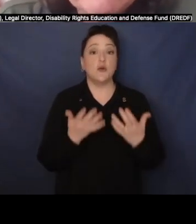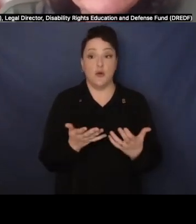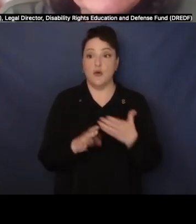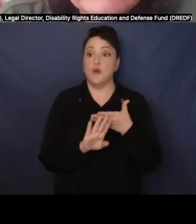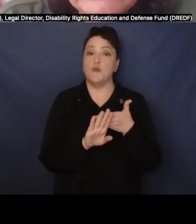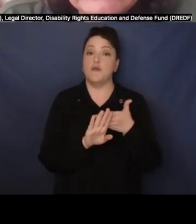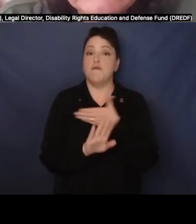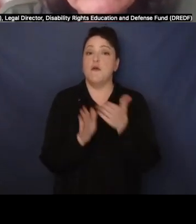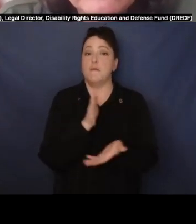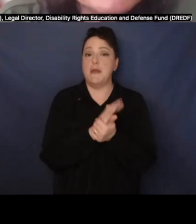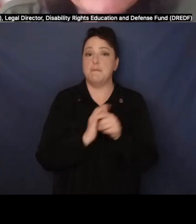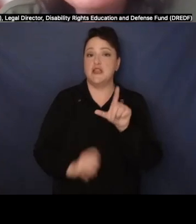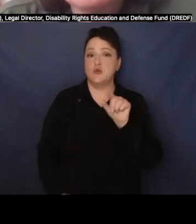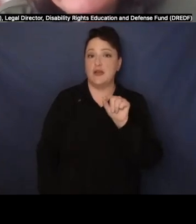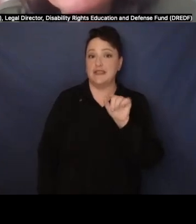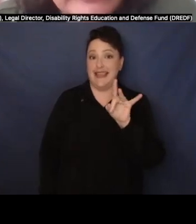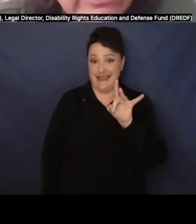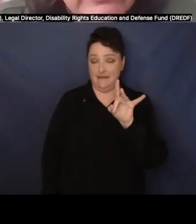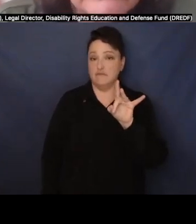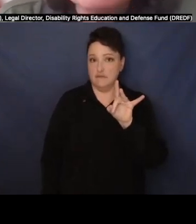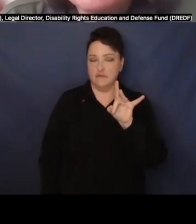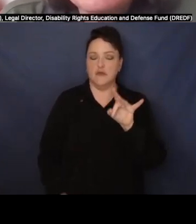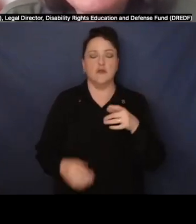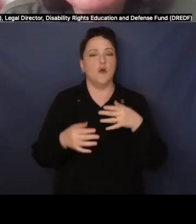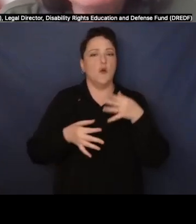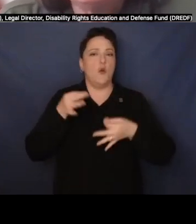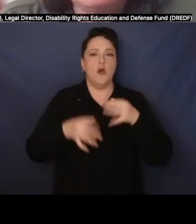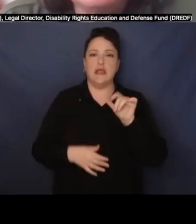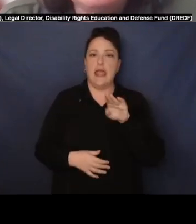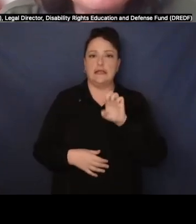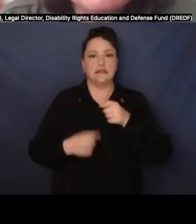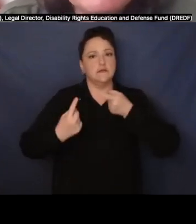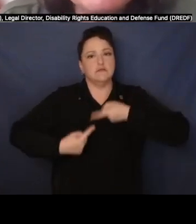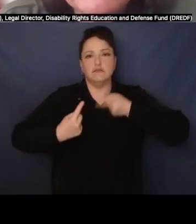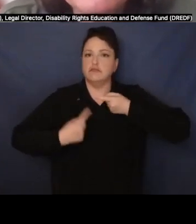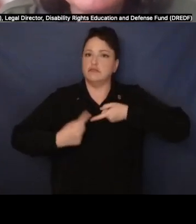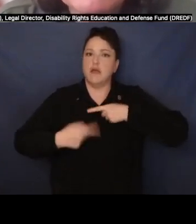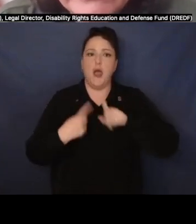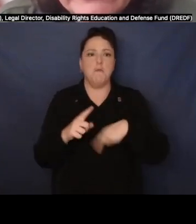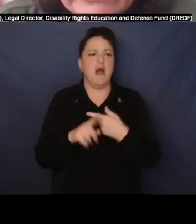every court case was a struggle around who had a disability. But that is no longer our reality.